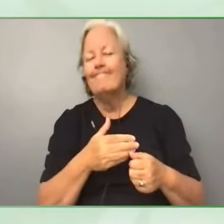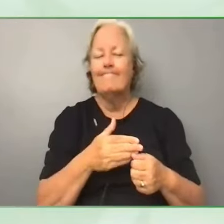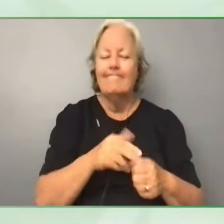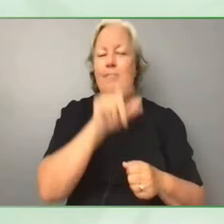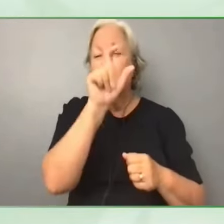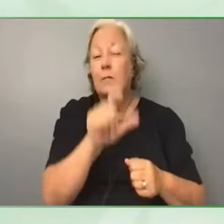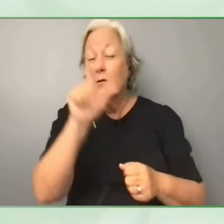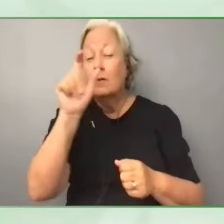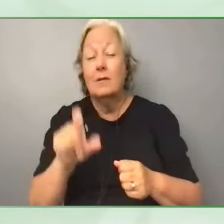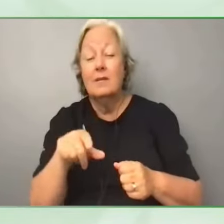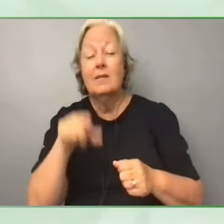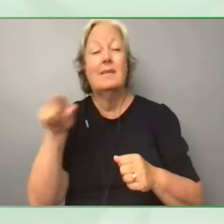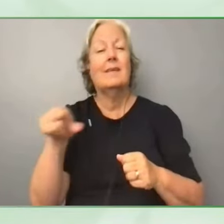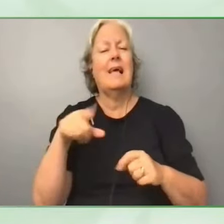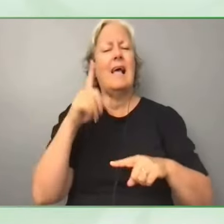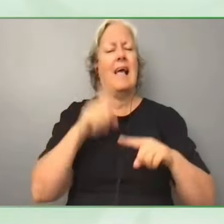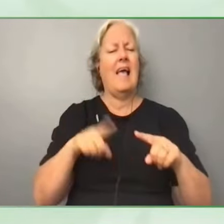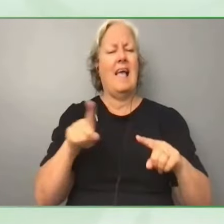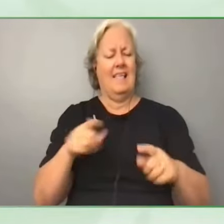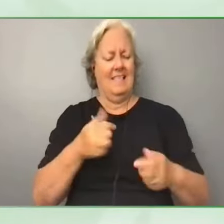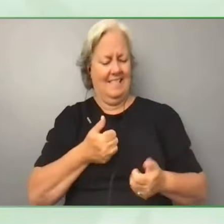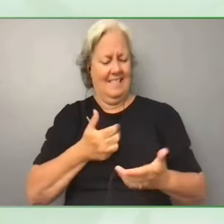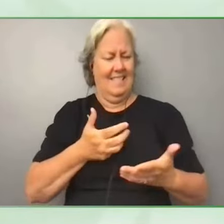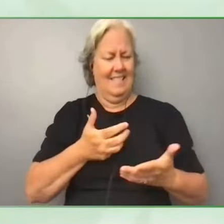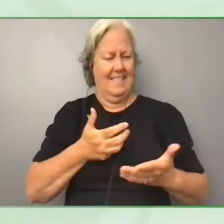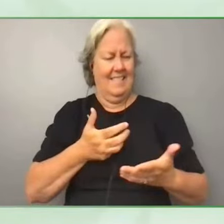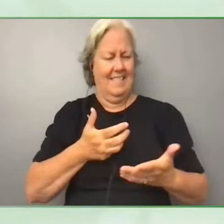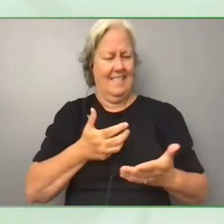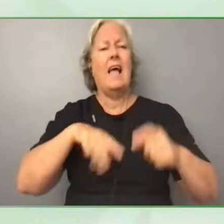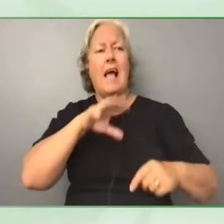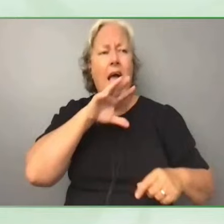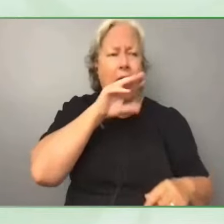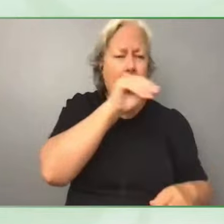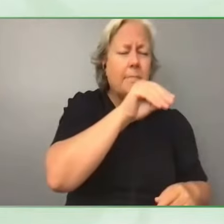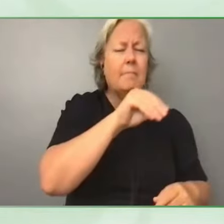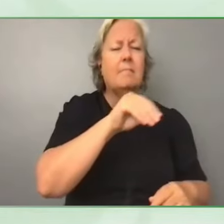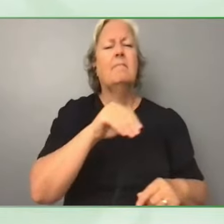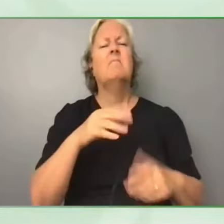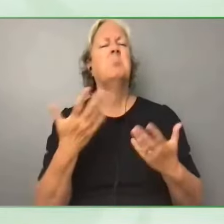themselves by speaking and by normal communication, they will